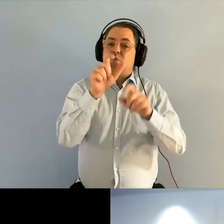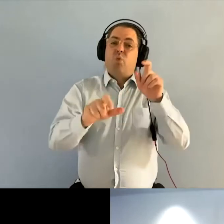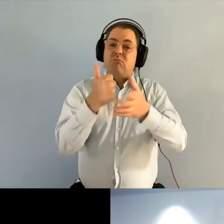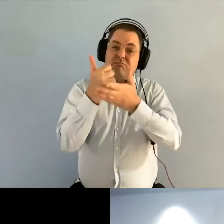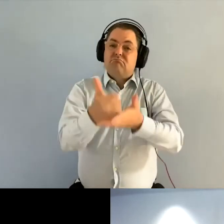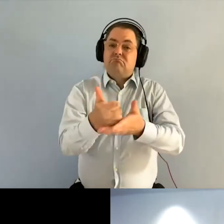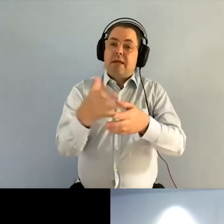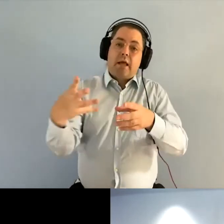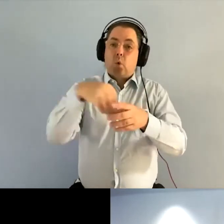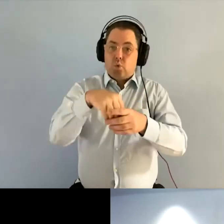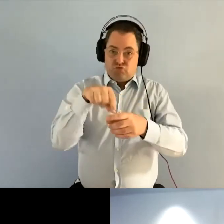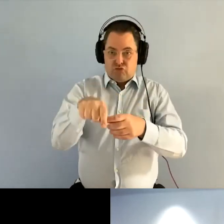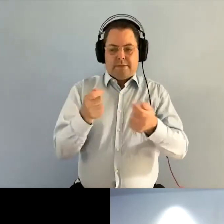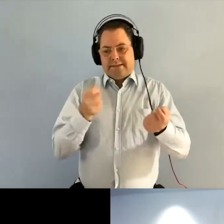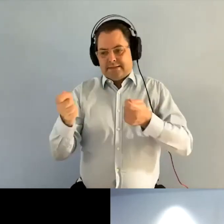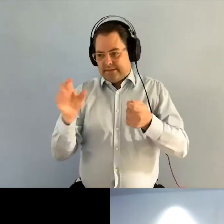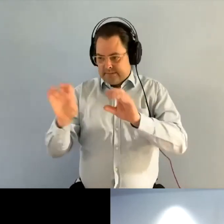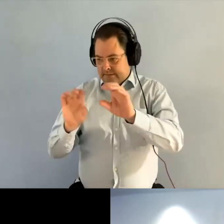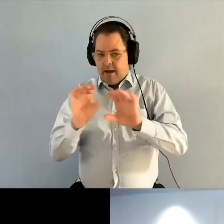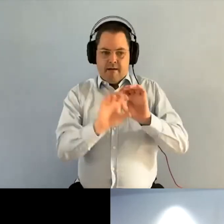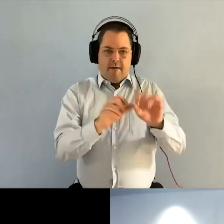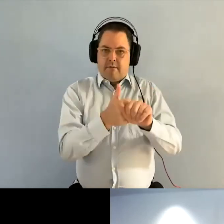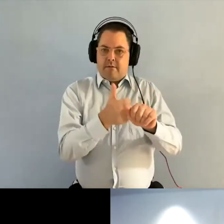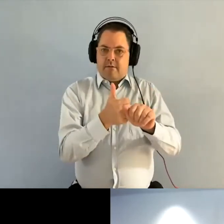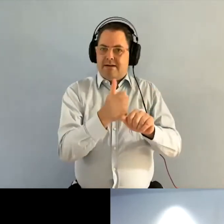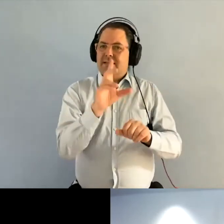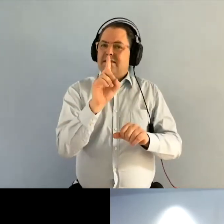All expenses are incurred by them. Expenses